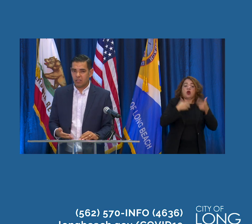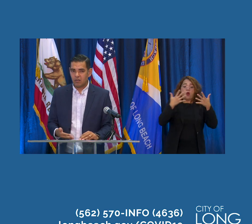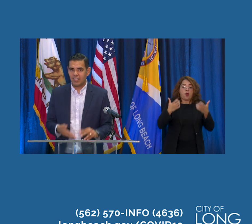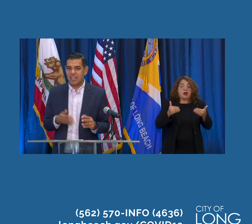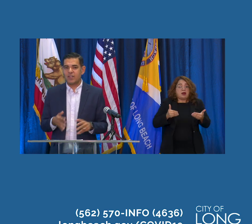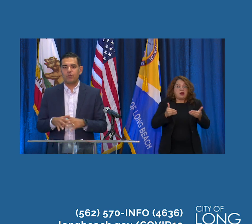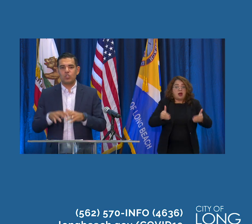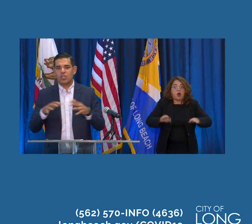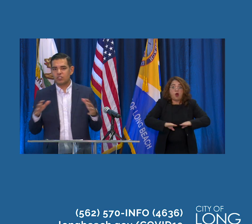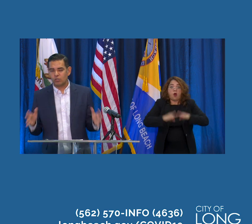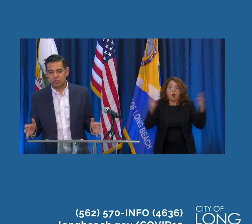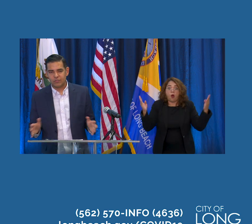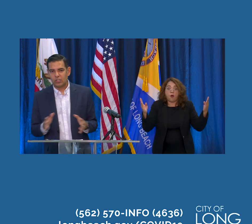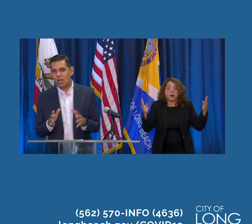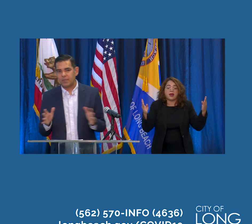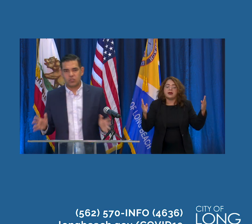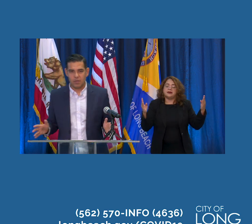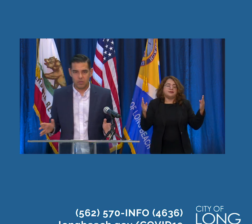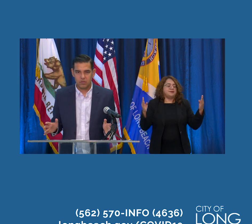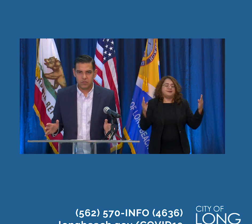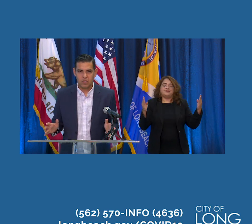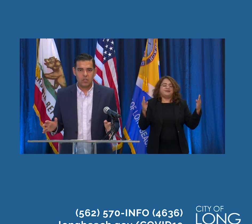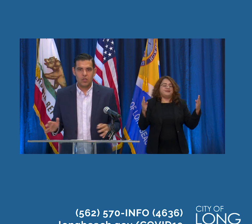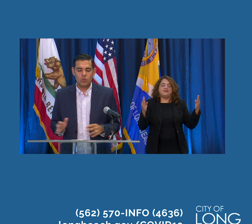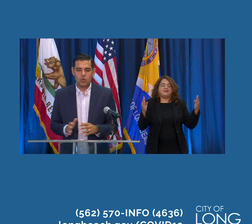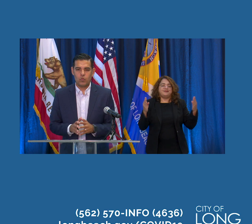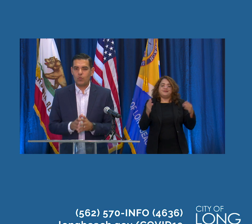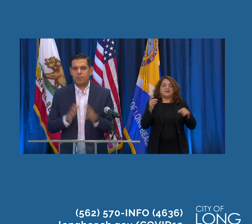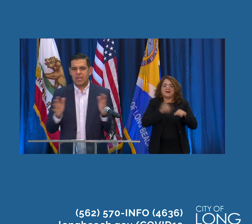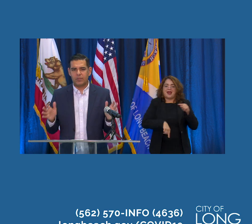And to be clear, even if we just looked at the Long Beach numbers, we wouldn't be able